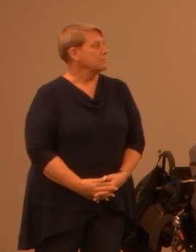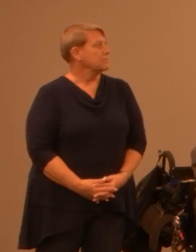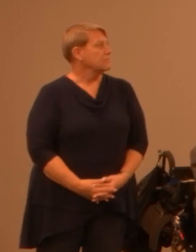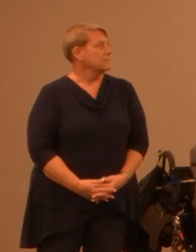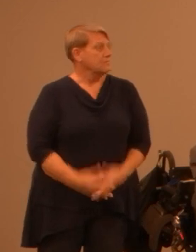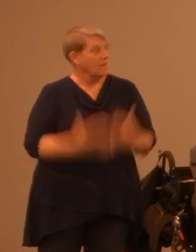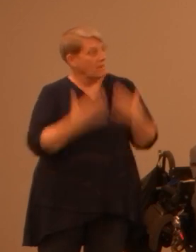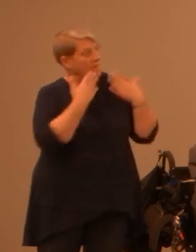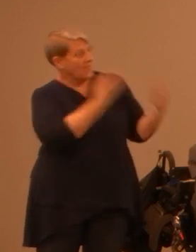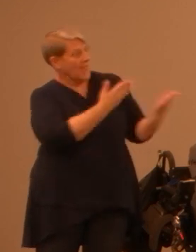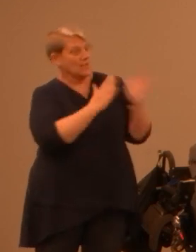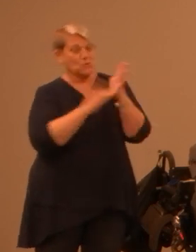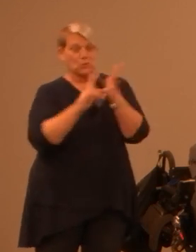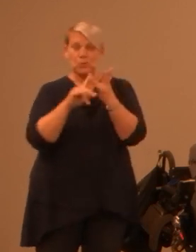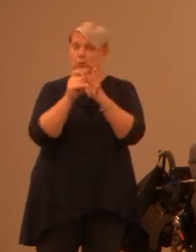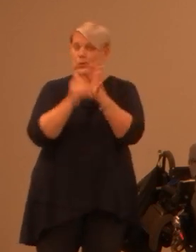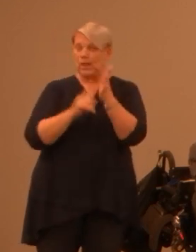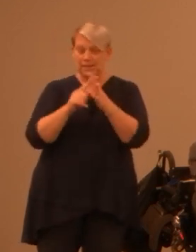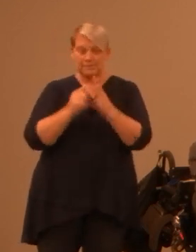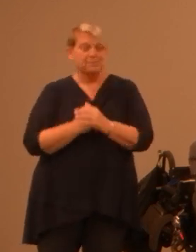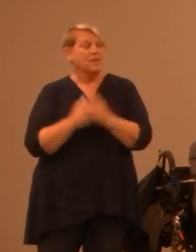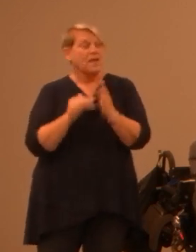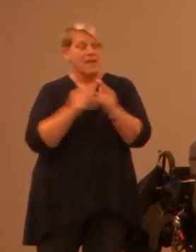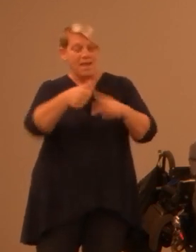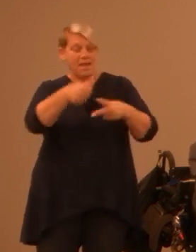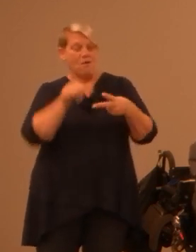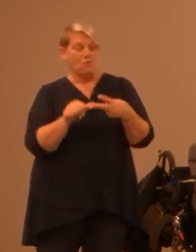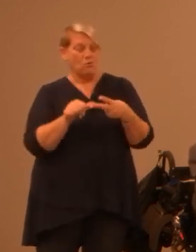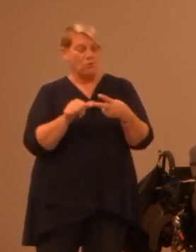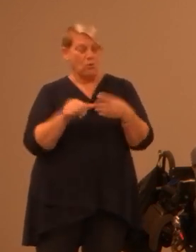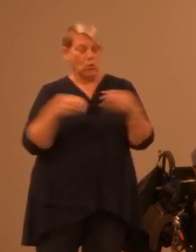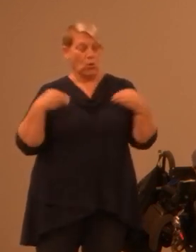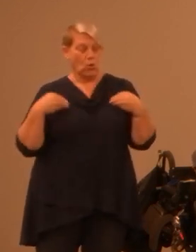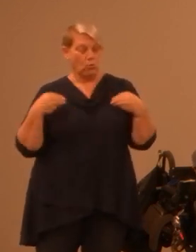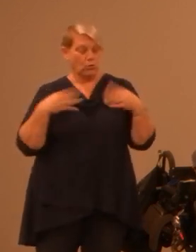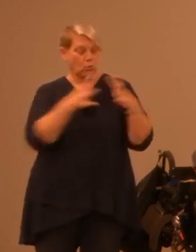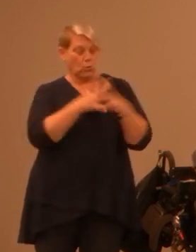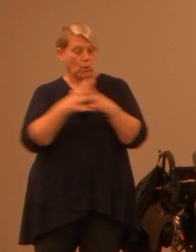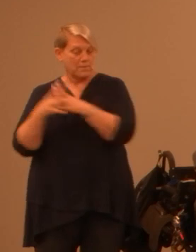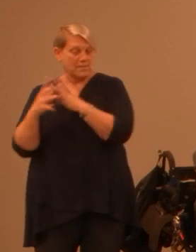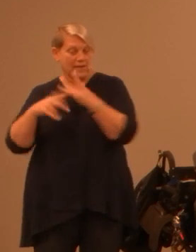Thanks Moodle. We now present the Corporate Website of the Year award,